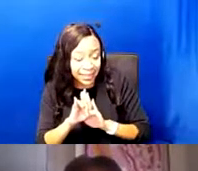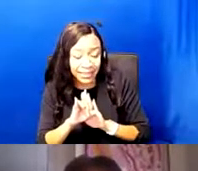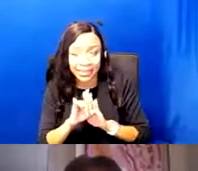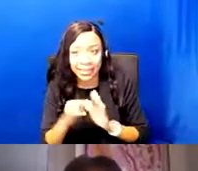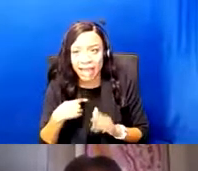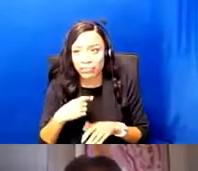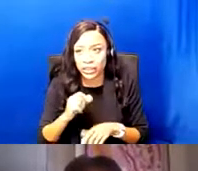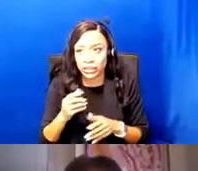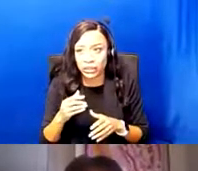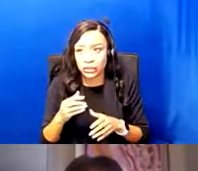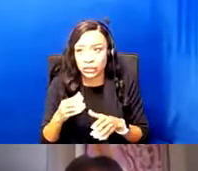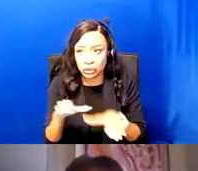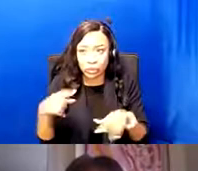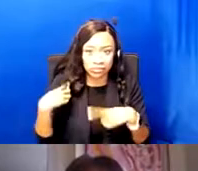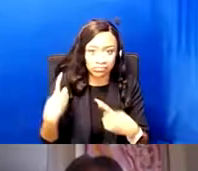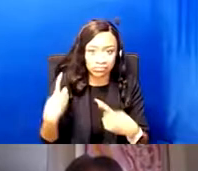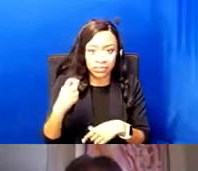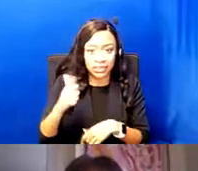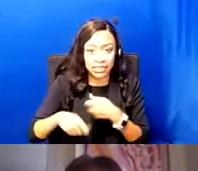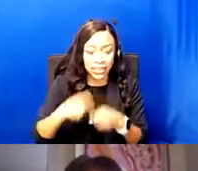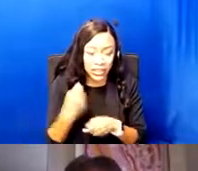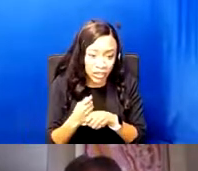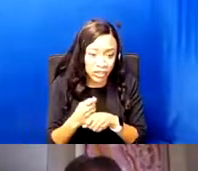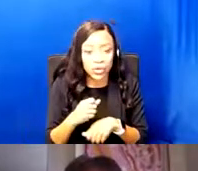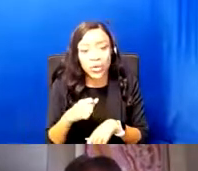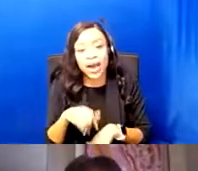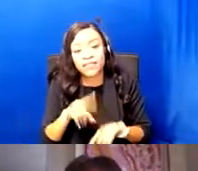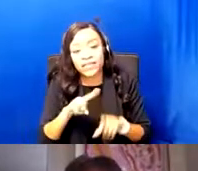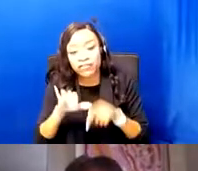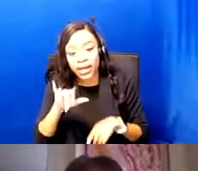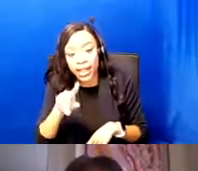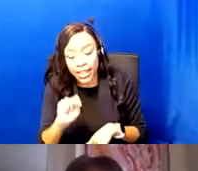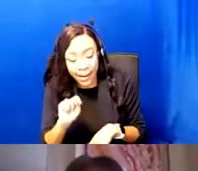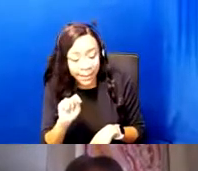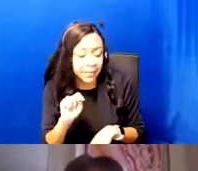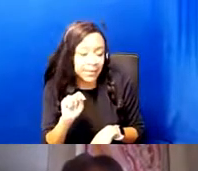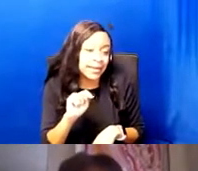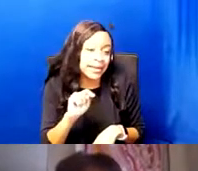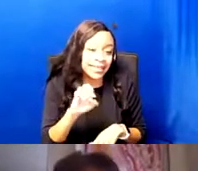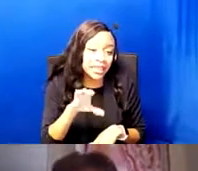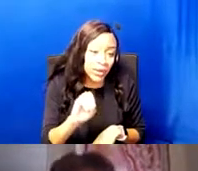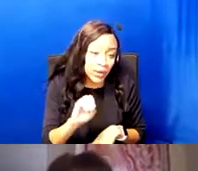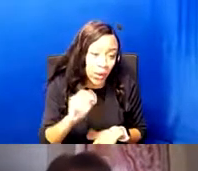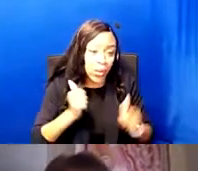climate performance, eco theater, green theater. I wanted to say a couple things about